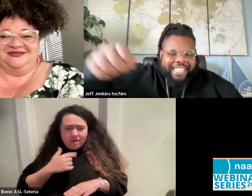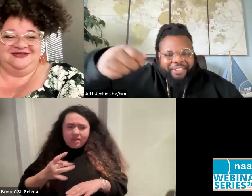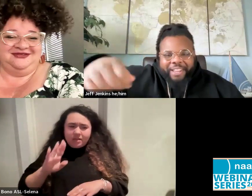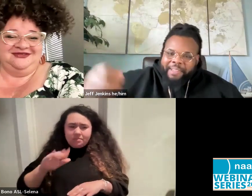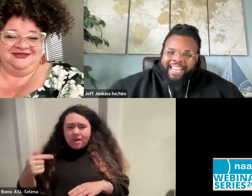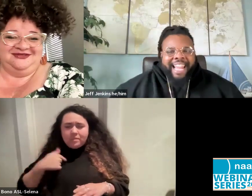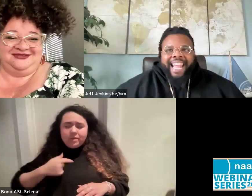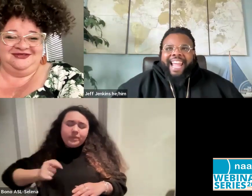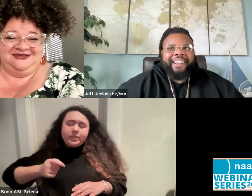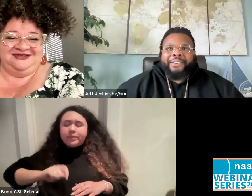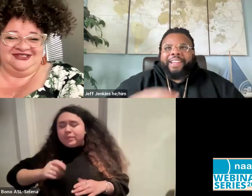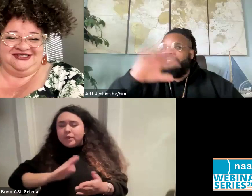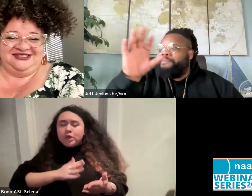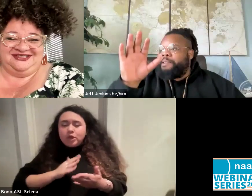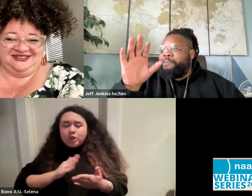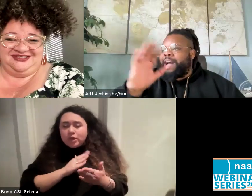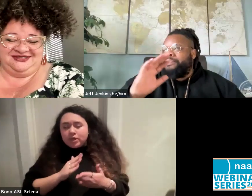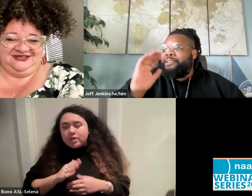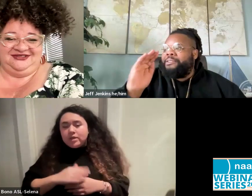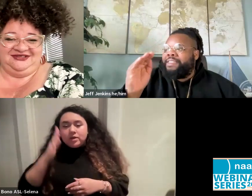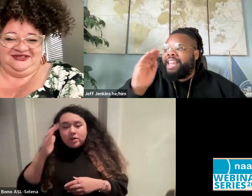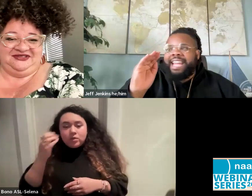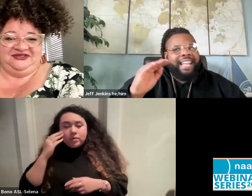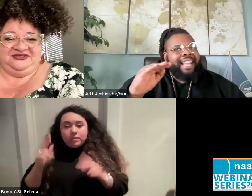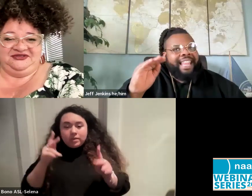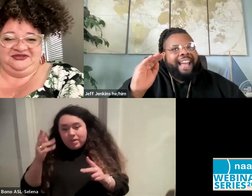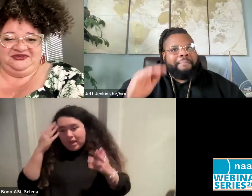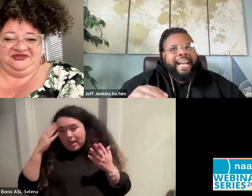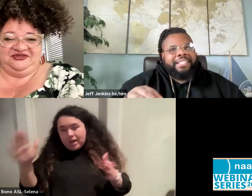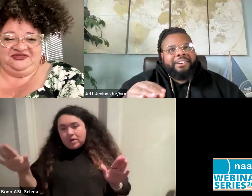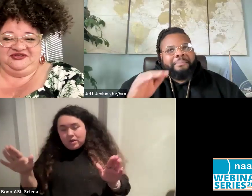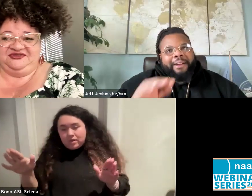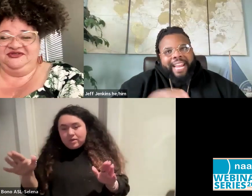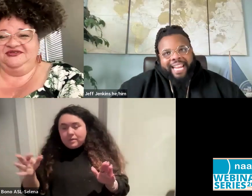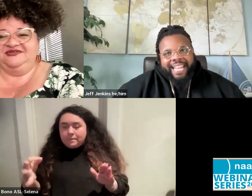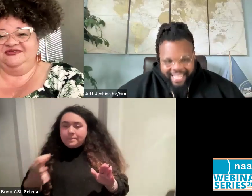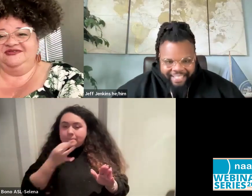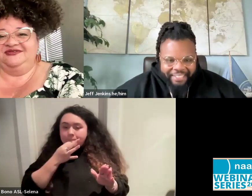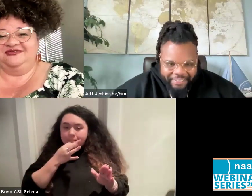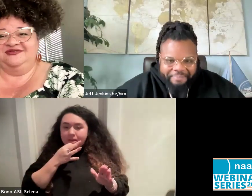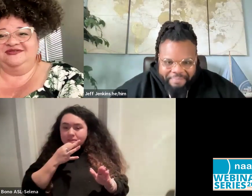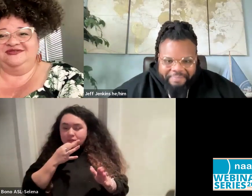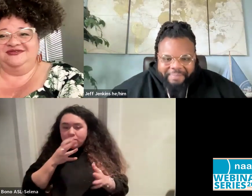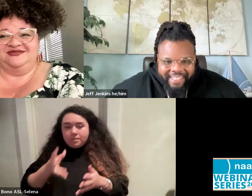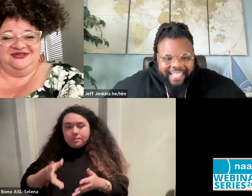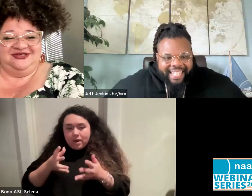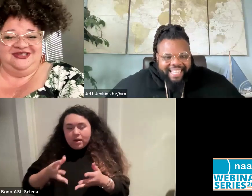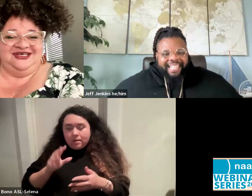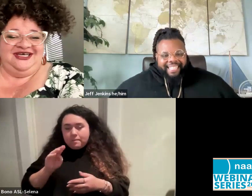Just flip it. Korea people out of me, they they have bastard marinating.